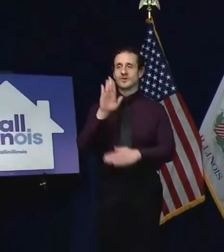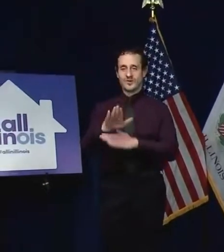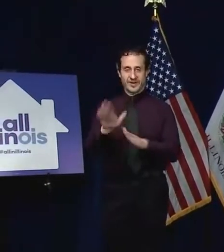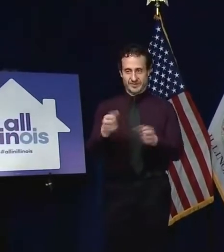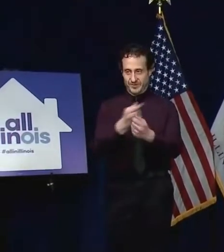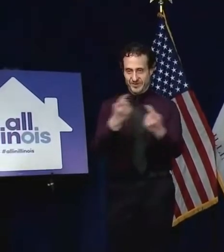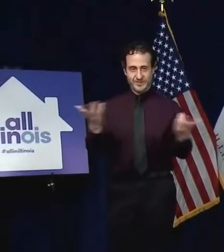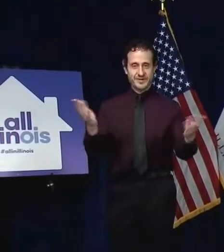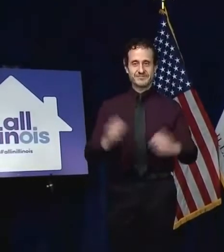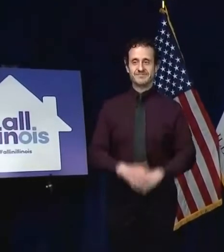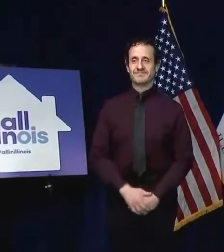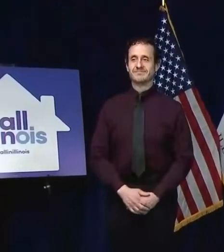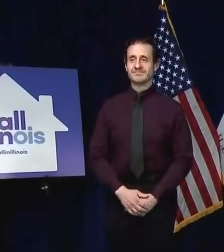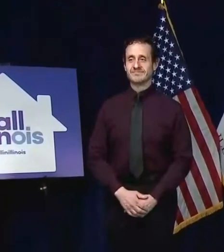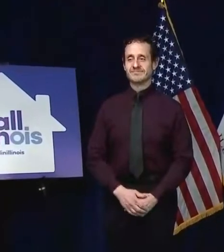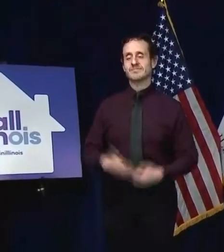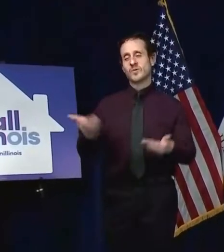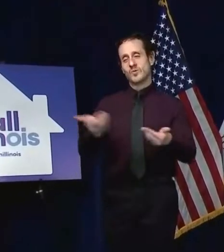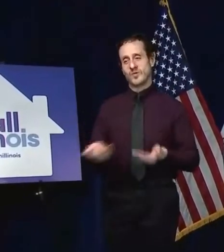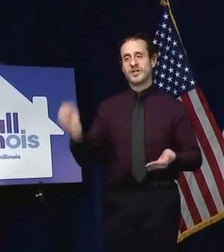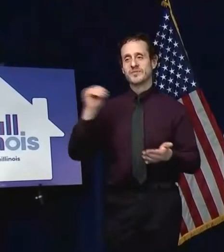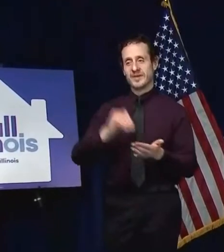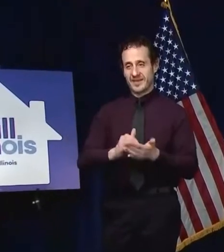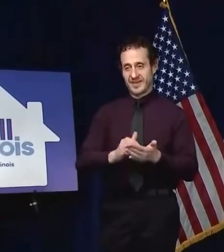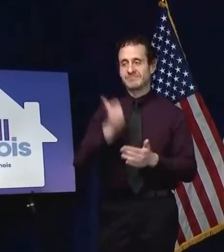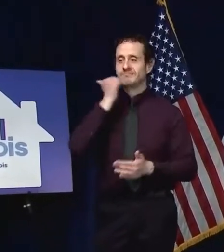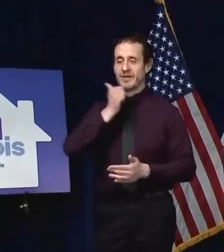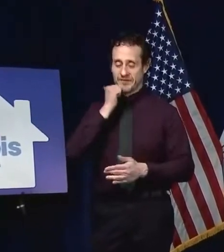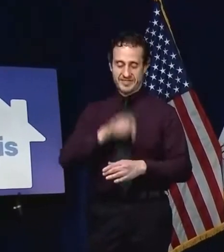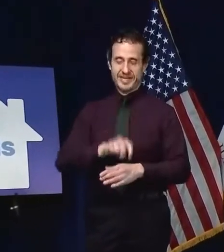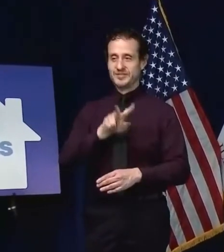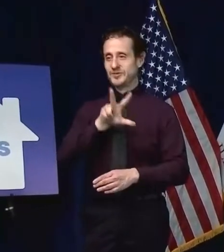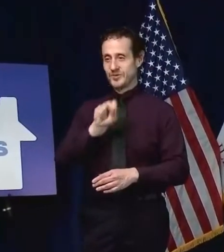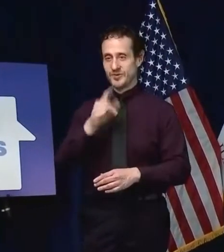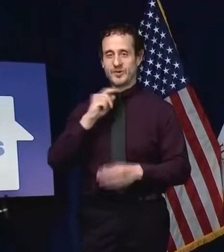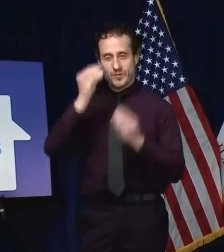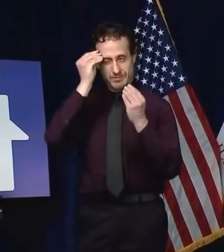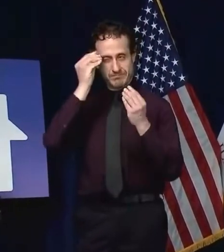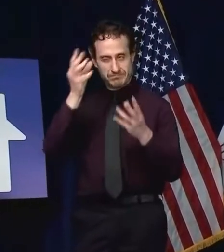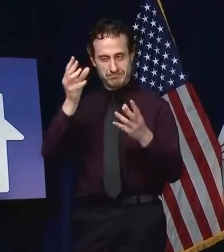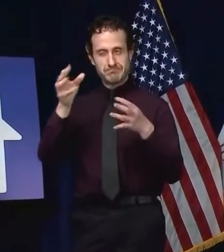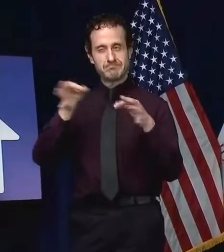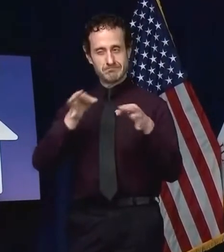Well, good afternoon everyone and welcome back to our 230 update. I want